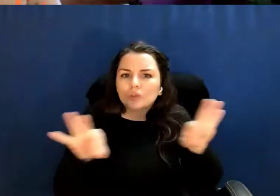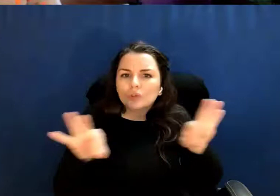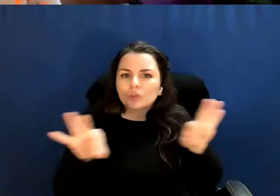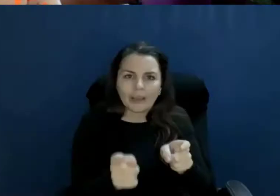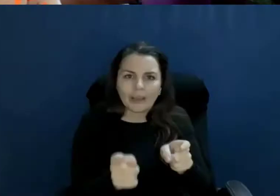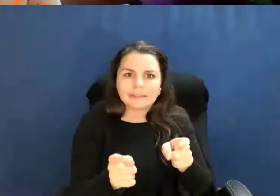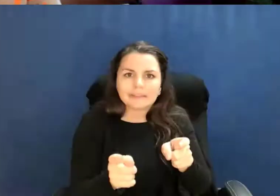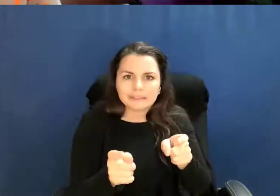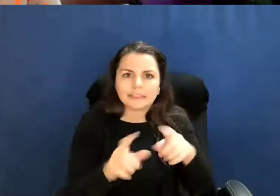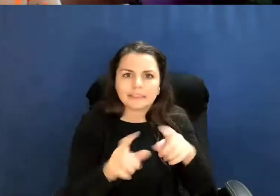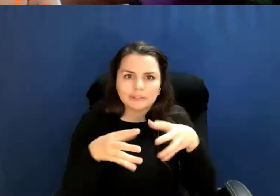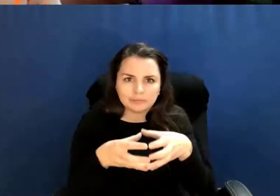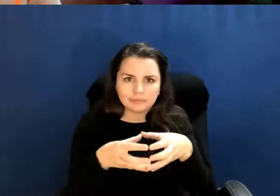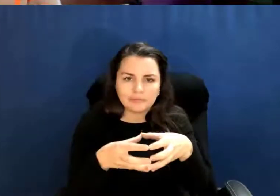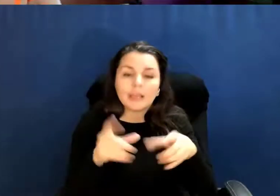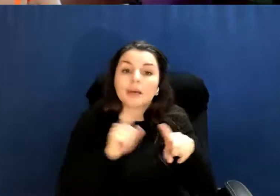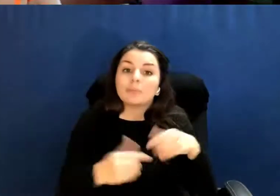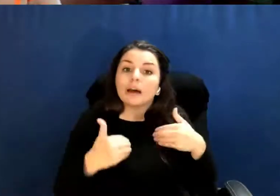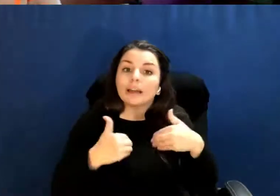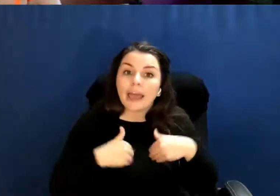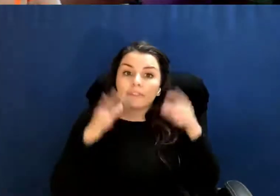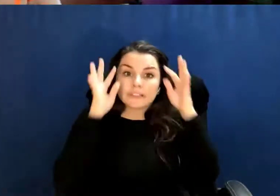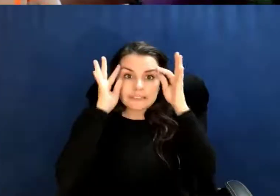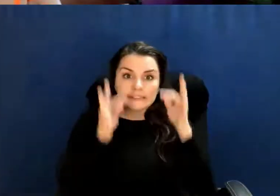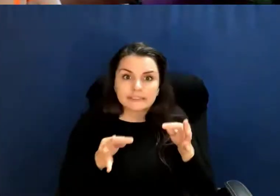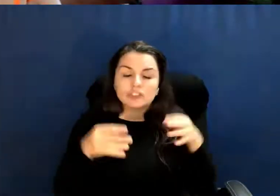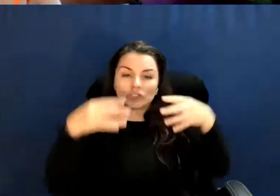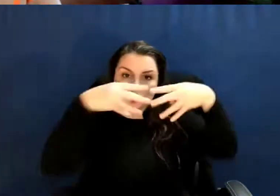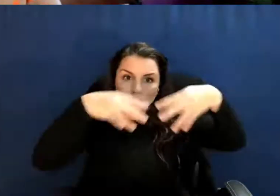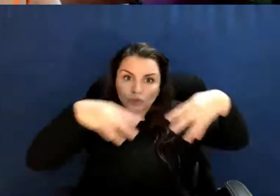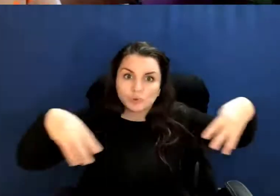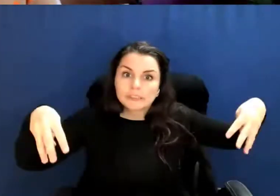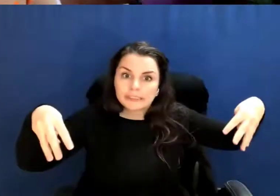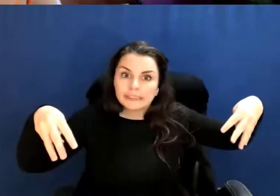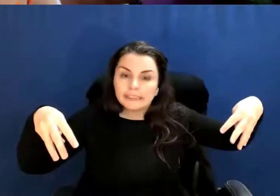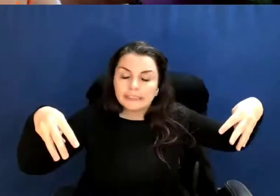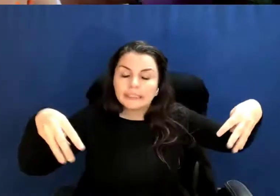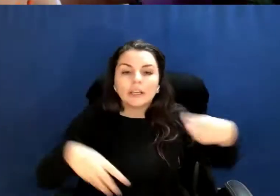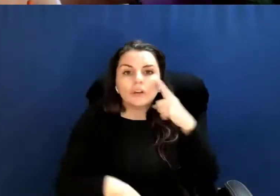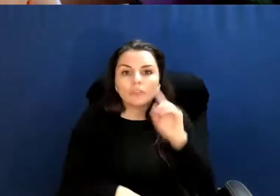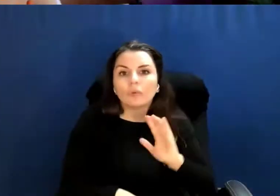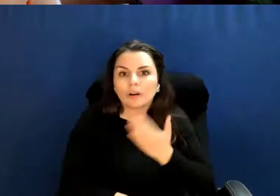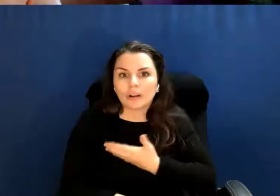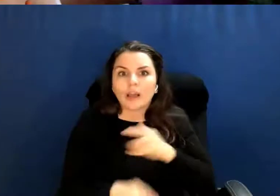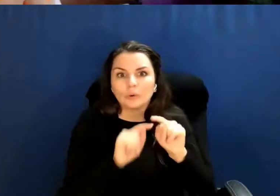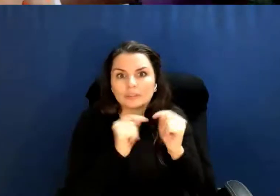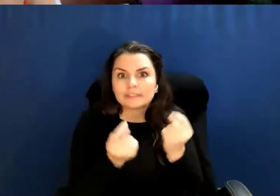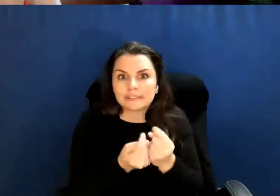Sheri Cummins: Mm-hmm. Lisa Chadwick: .. . tool on the R15 page that I would encourage you to look at.